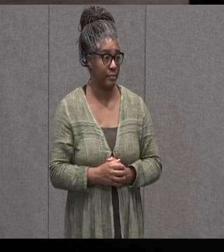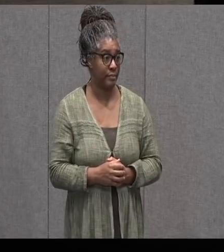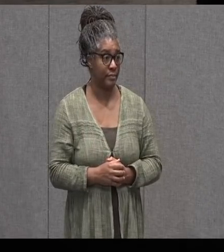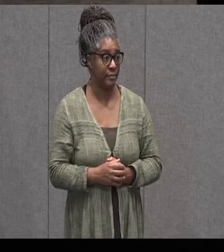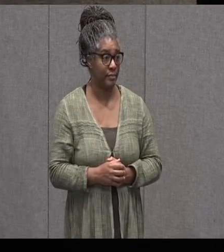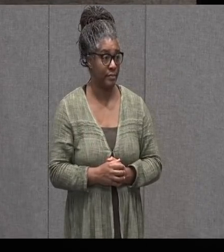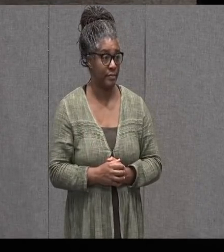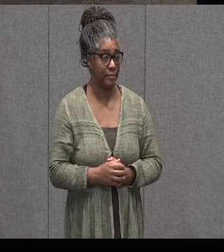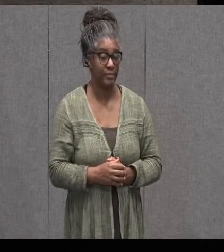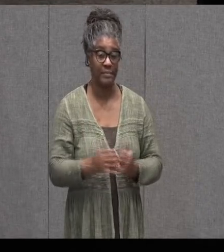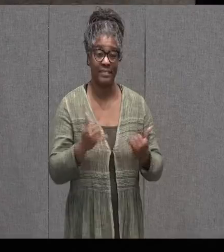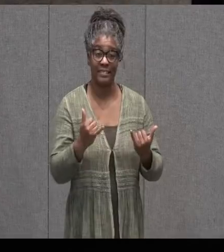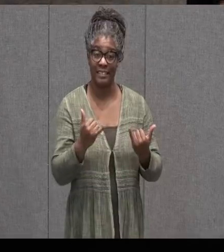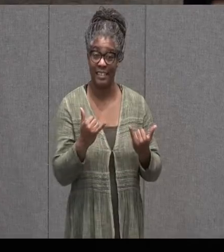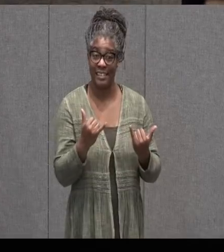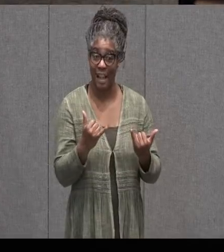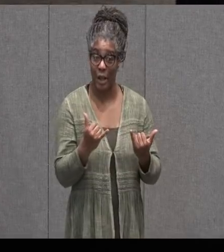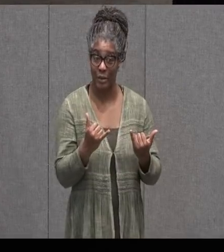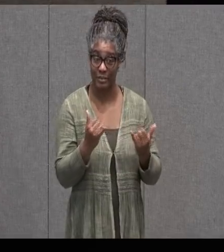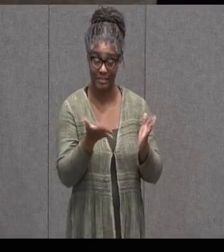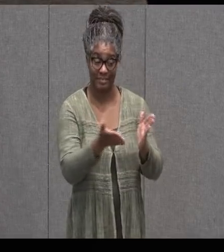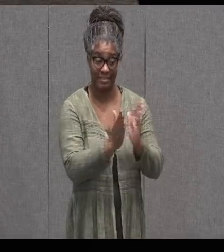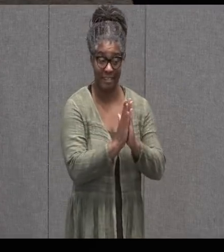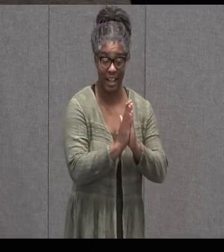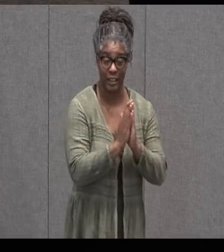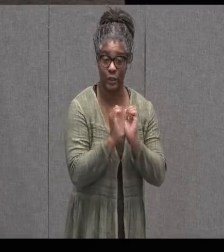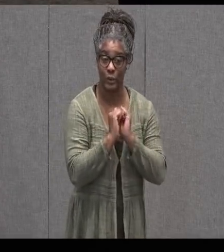Let's try this question together. Are you ready?